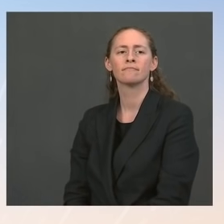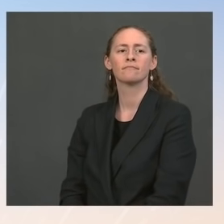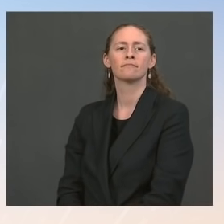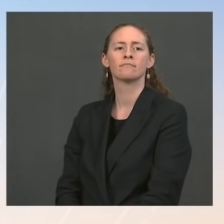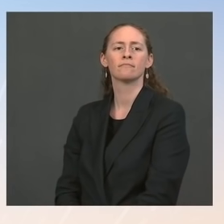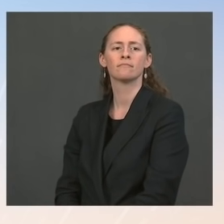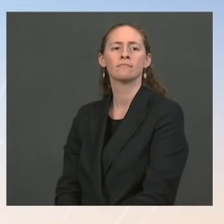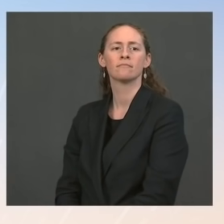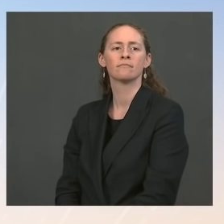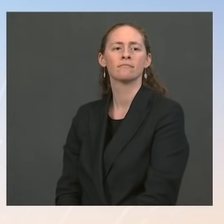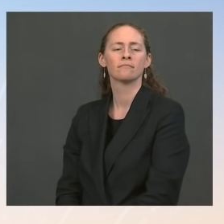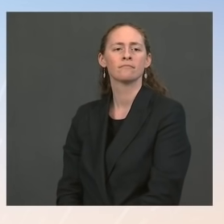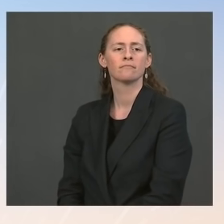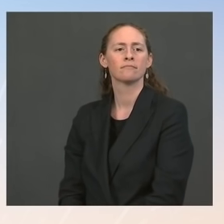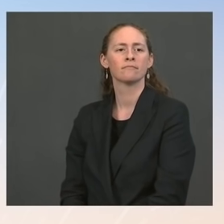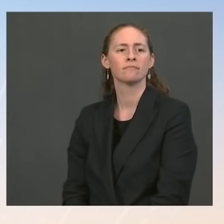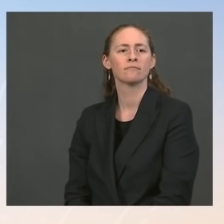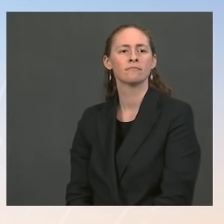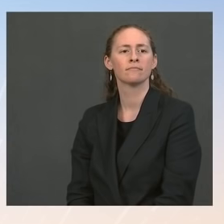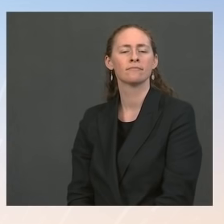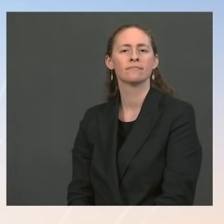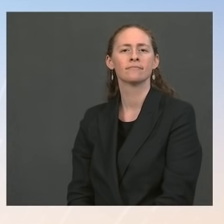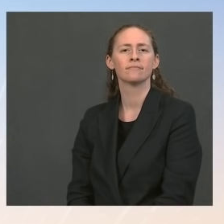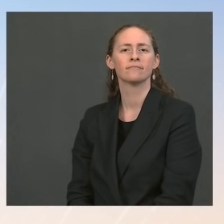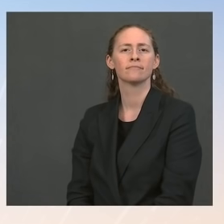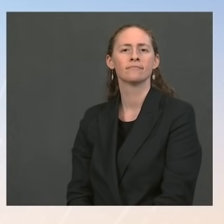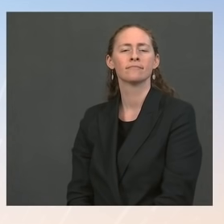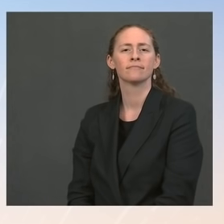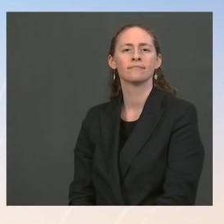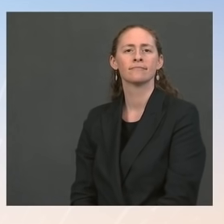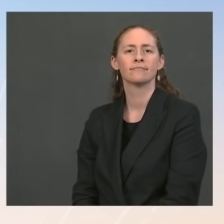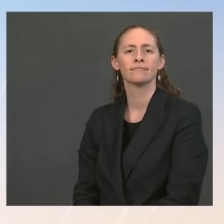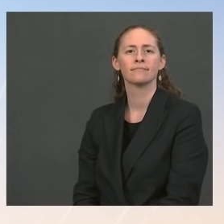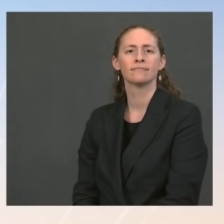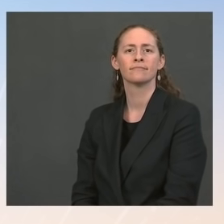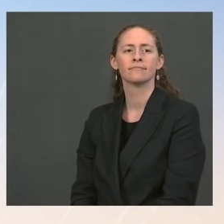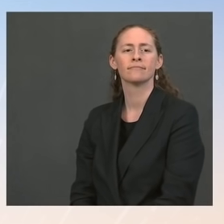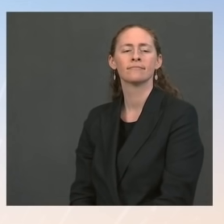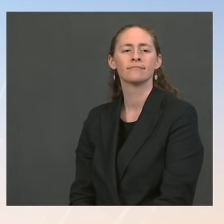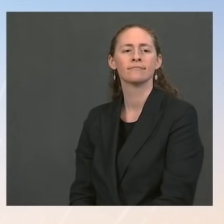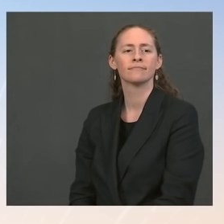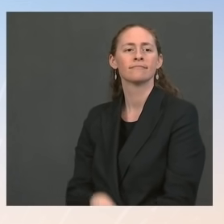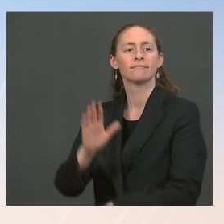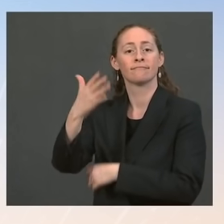for this morning's hearings. Given the importance of civilian control of the military,